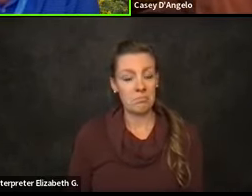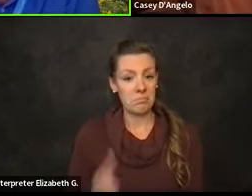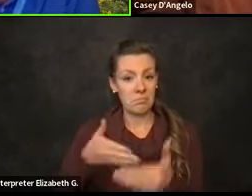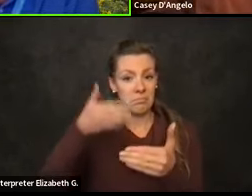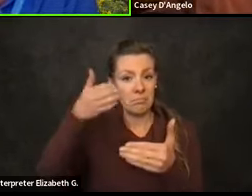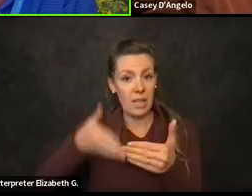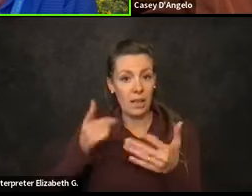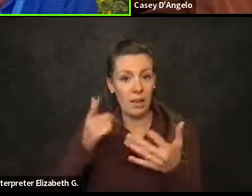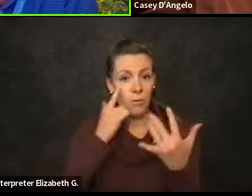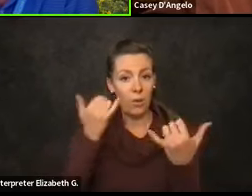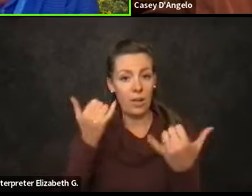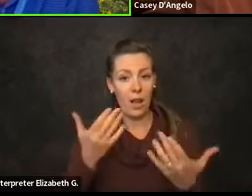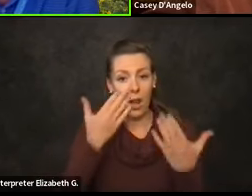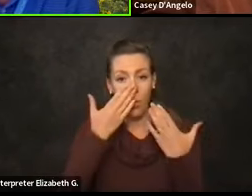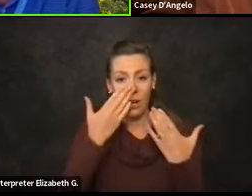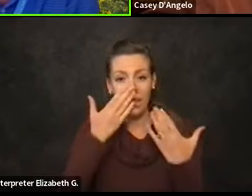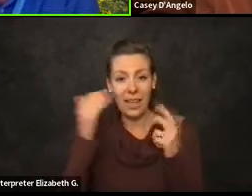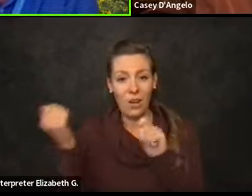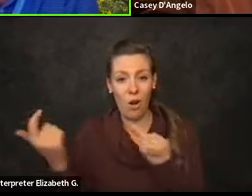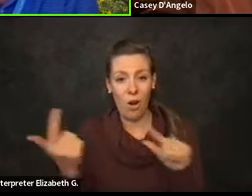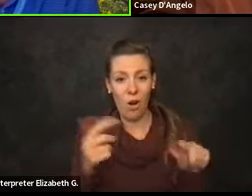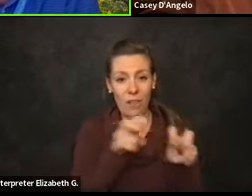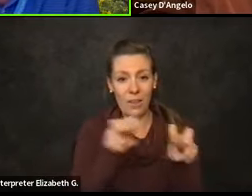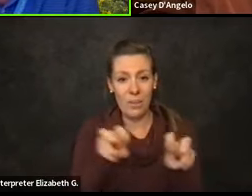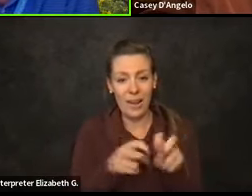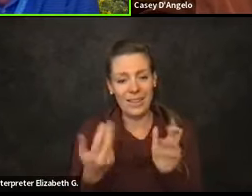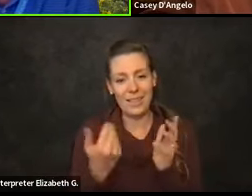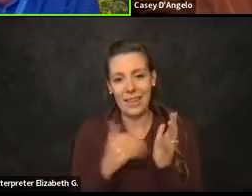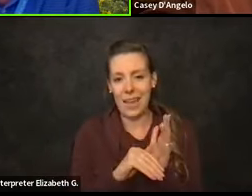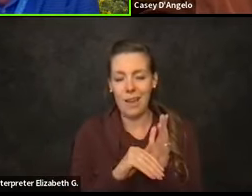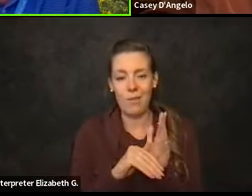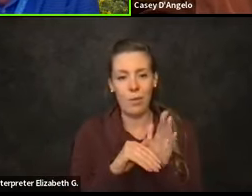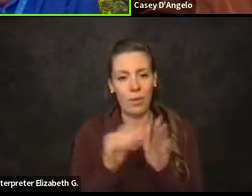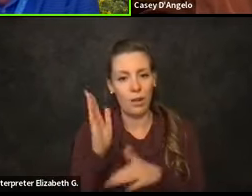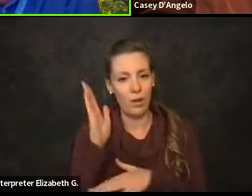I want to thank all of our panelists once again for sharing this information today.